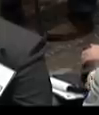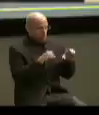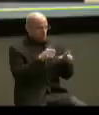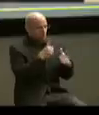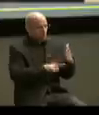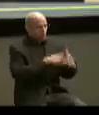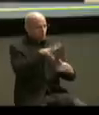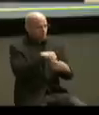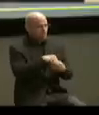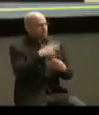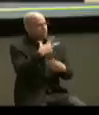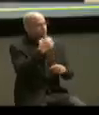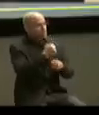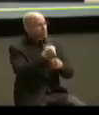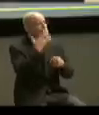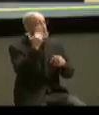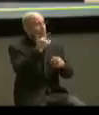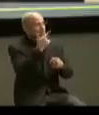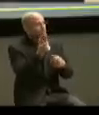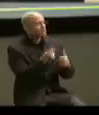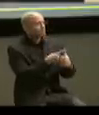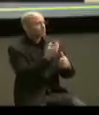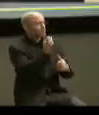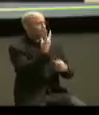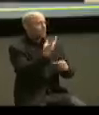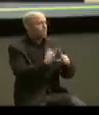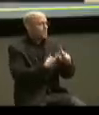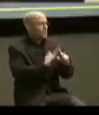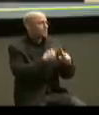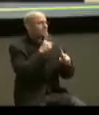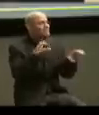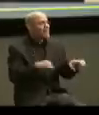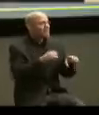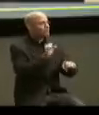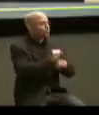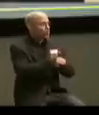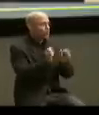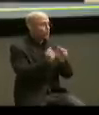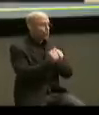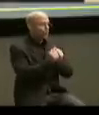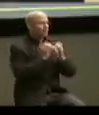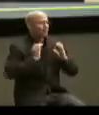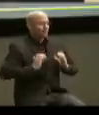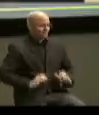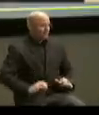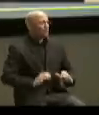ENTAILS, THE THREE YEARS IS BECAUSE THE FIRST 12 MONTHS REALLY IS ACTIVE WORKING WITH THE CLIMATE LEADERS PROGRAM.